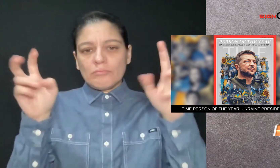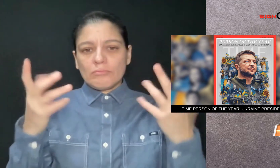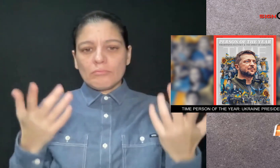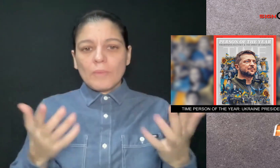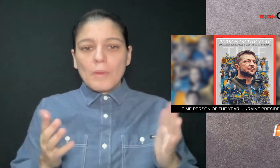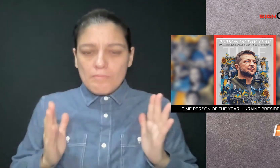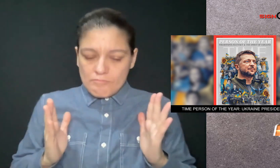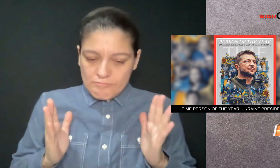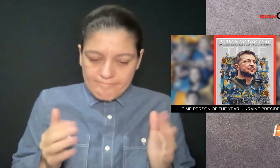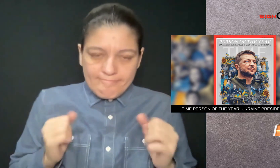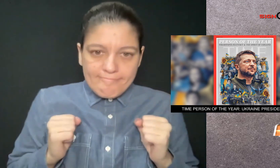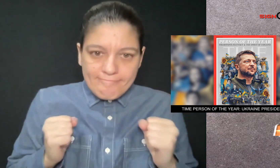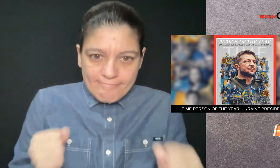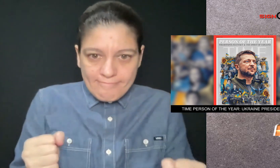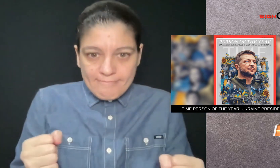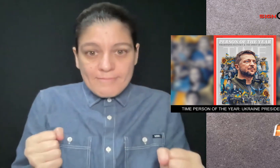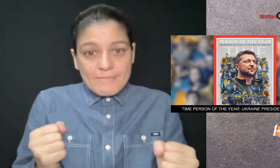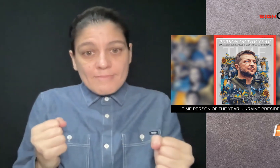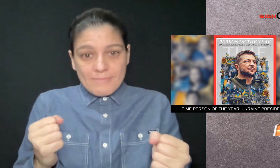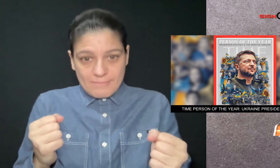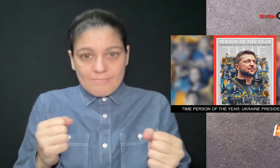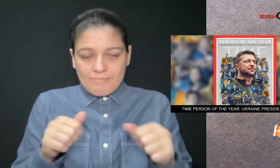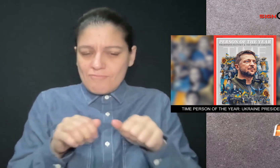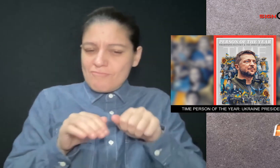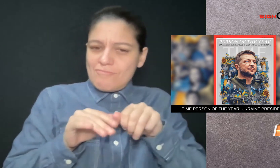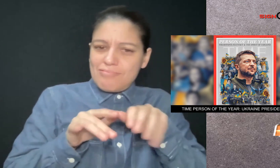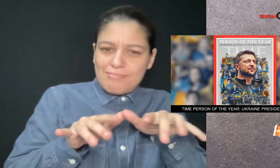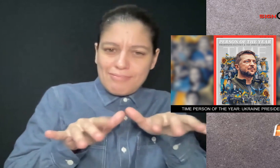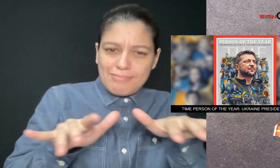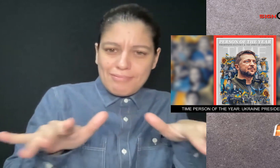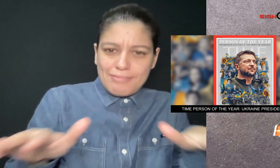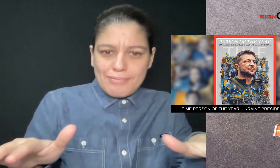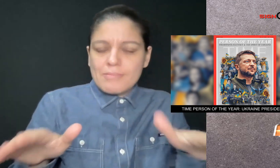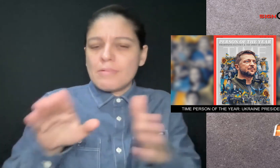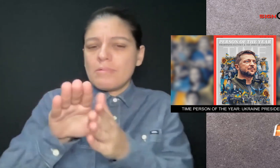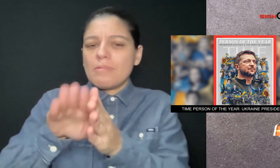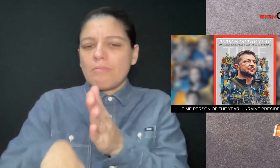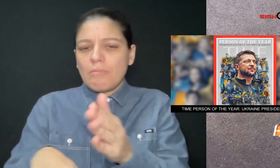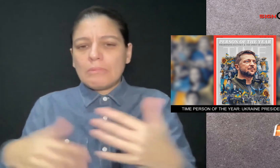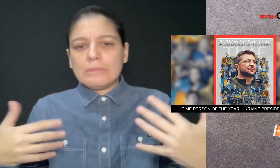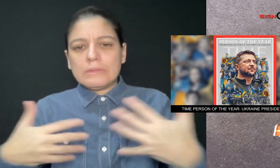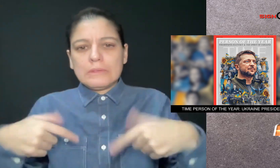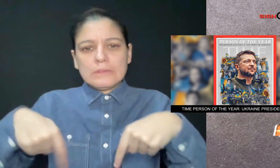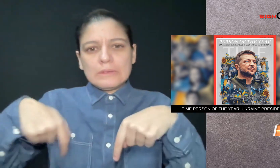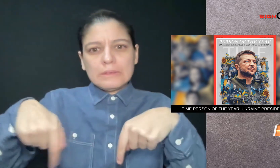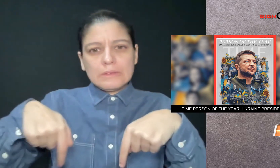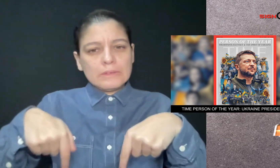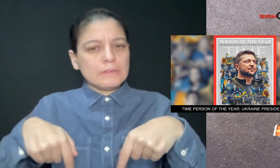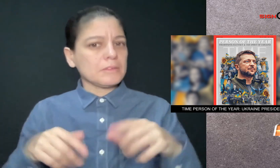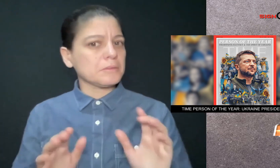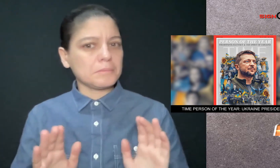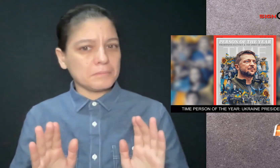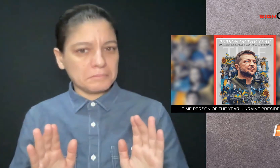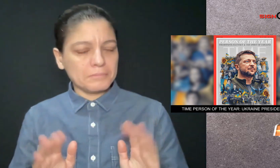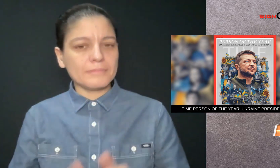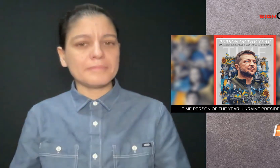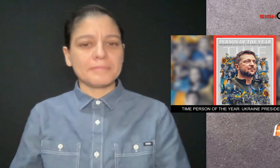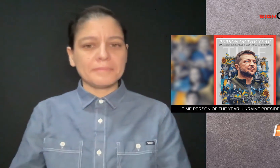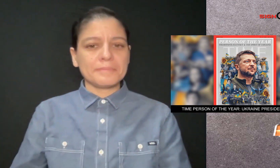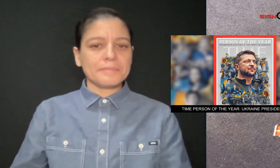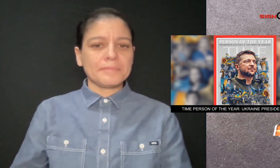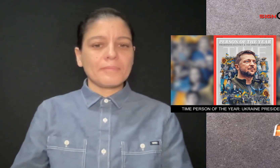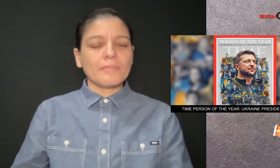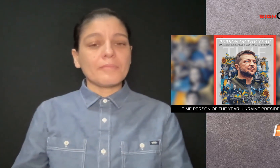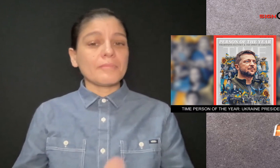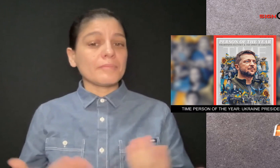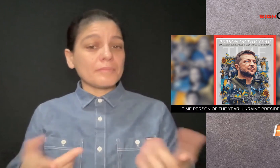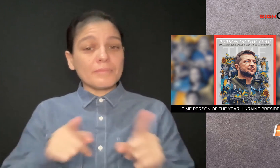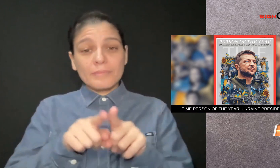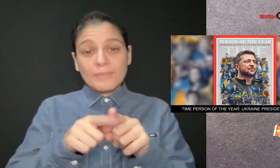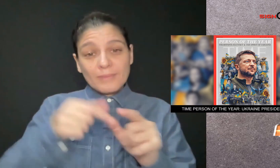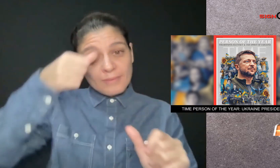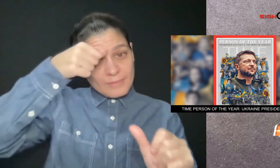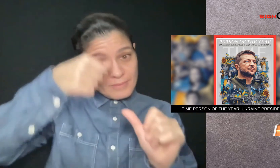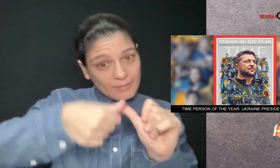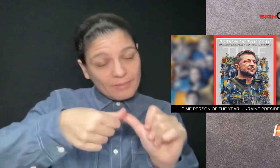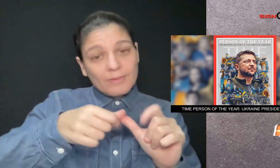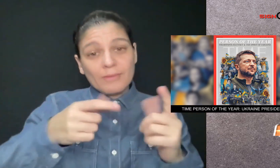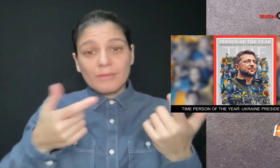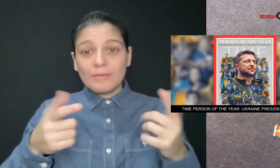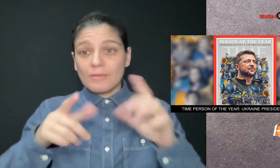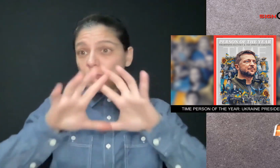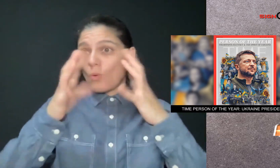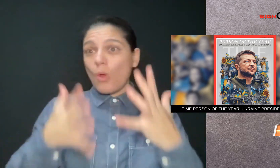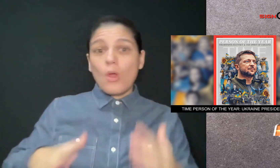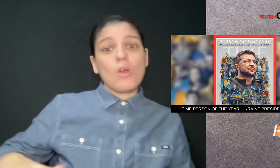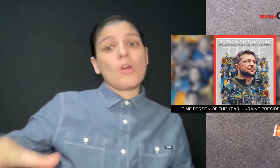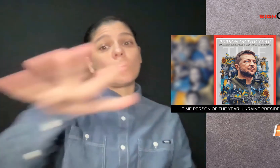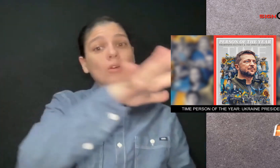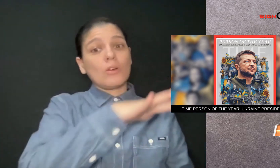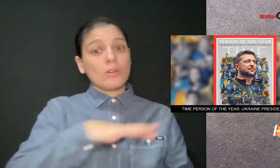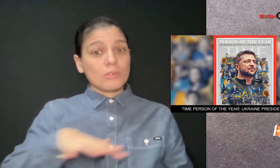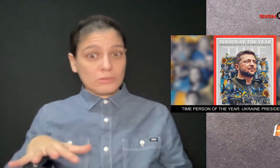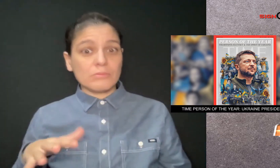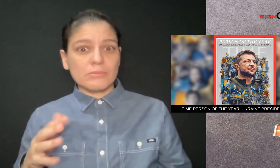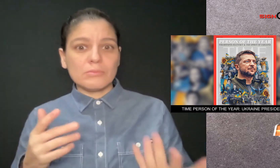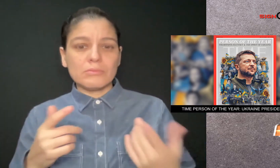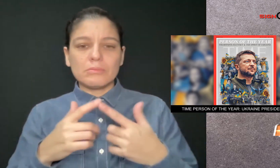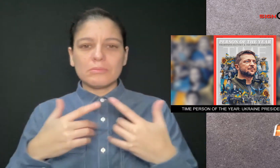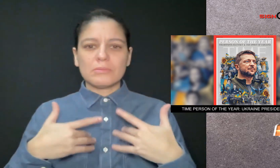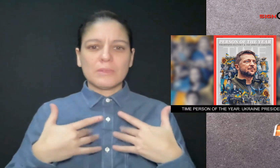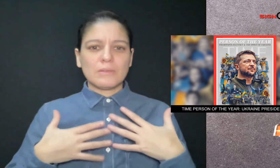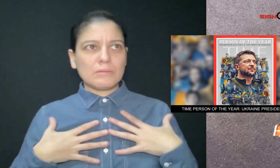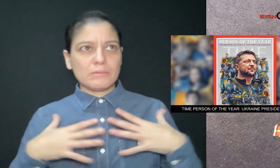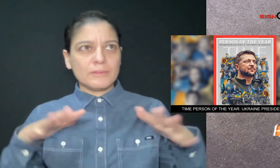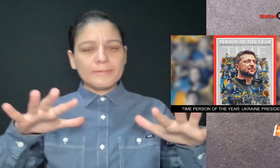courage can be just as contagious as fear